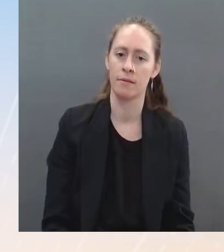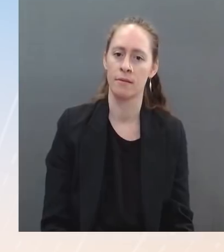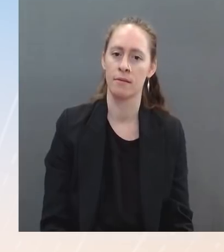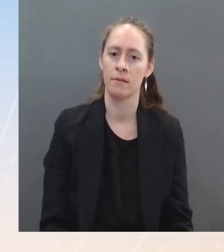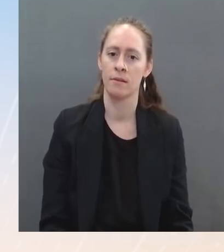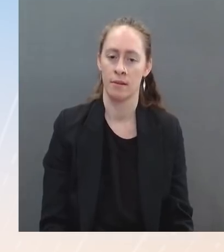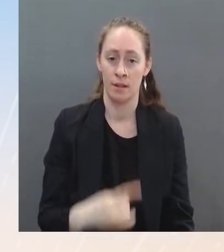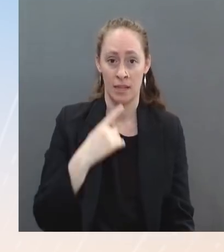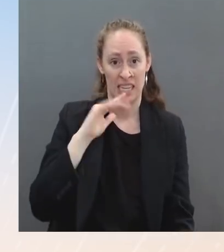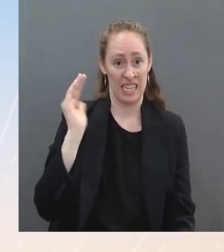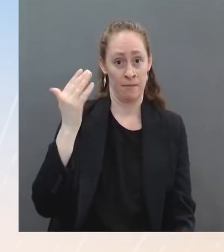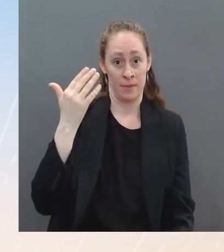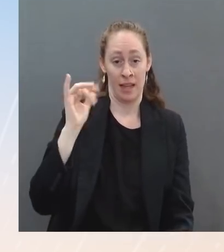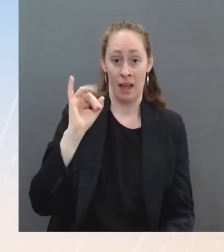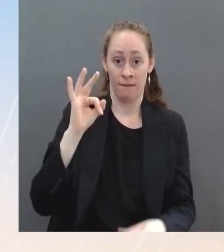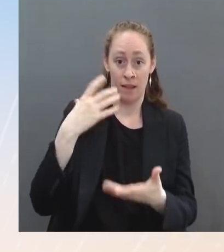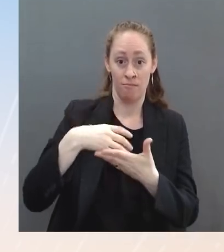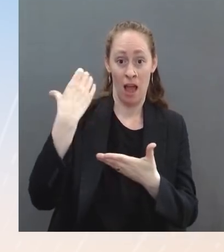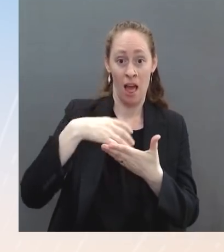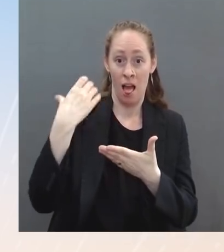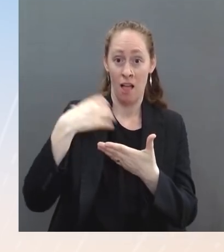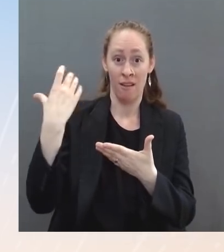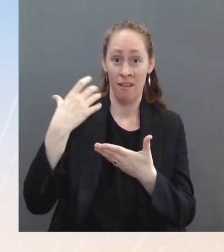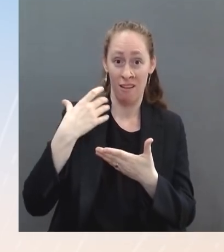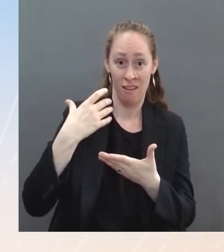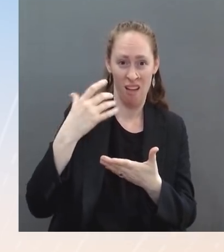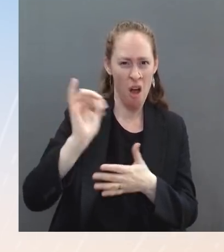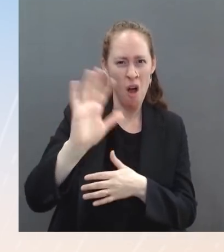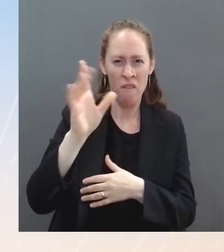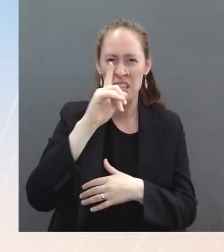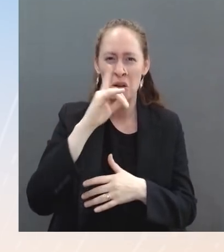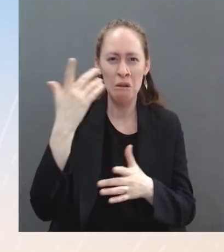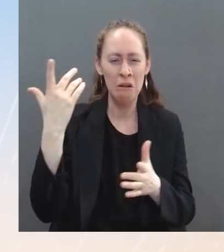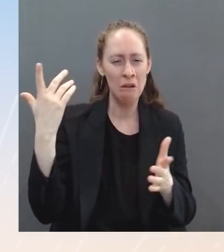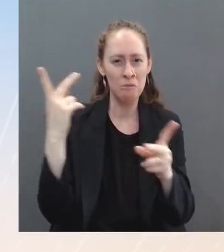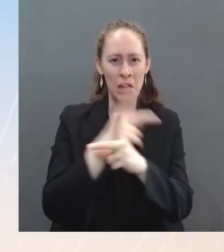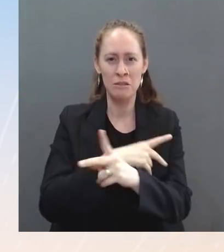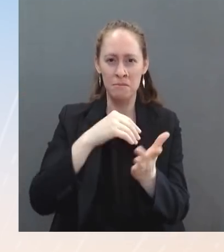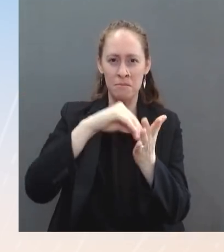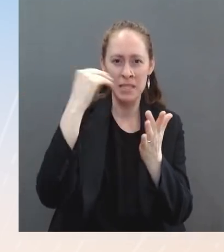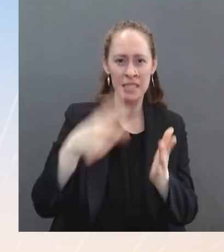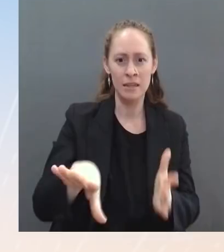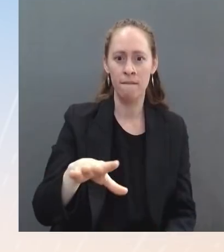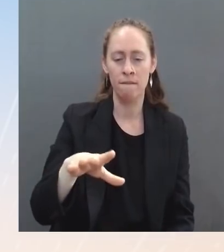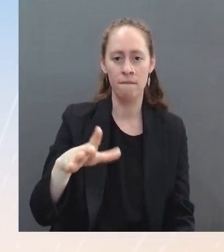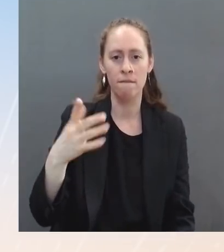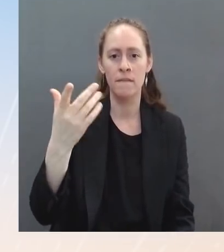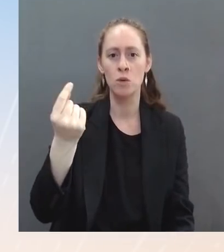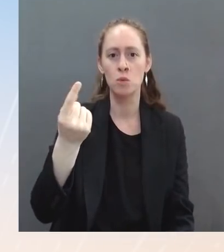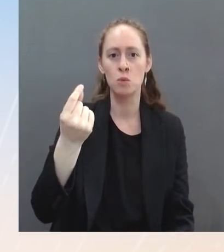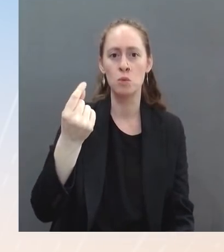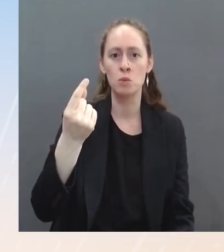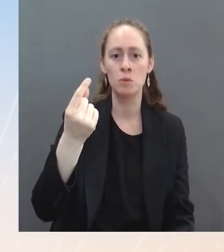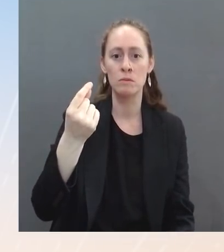it's going to work, will the administration stop releasing a million barrels a day? Ms. Bedingfield: We will cer- -- well, I won't --